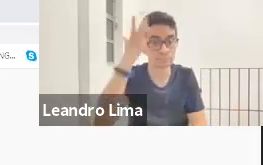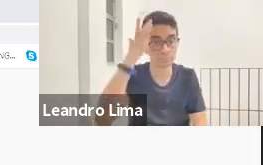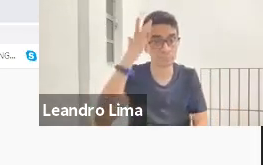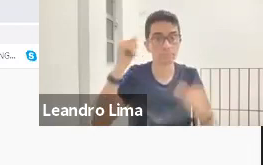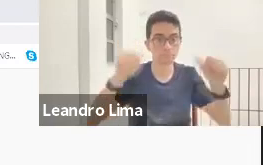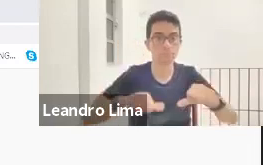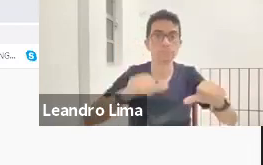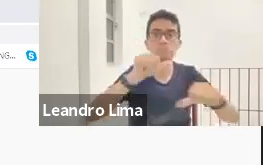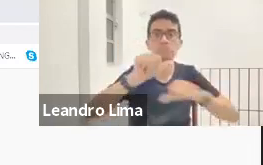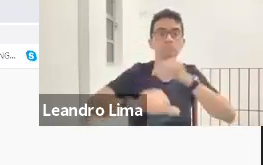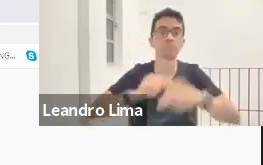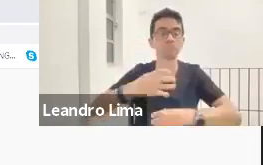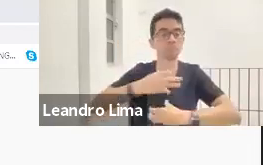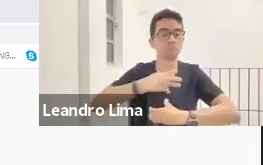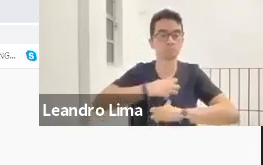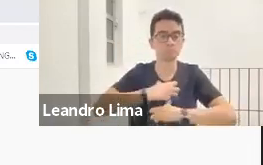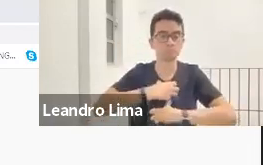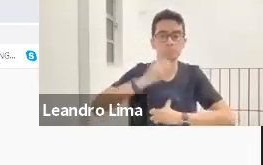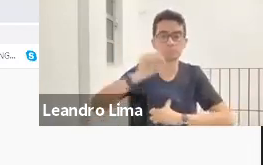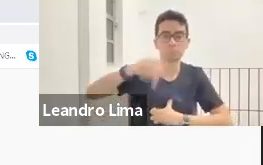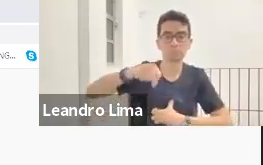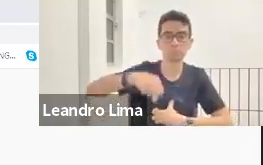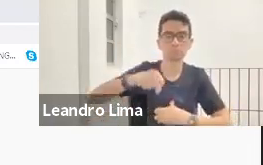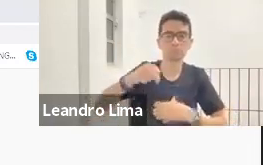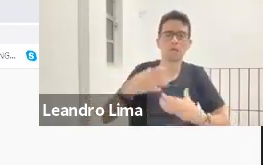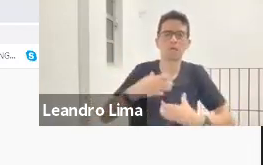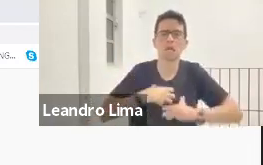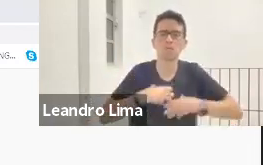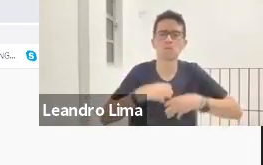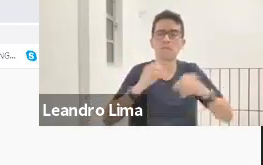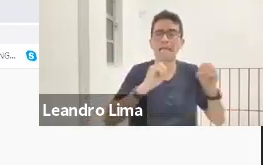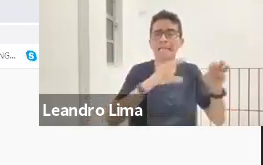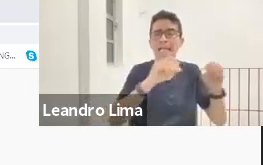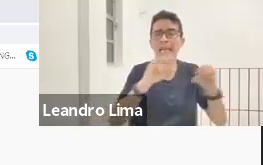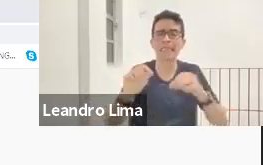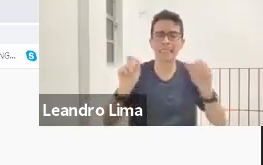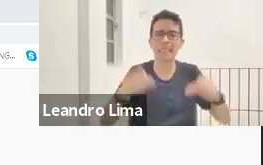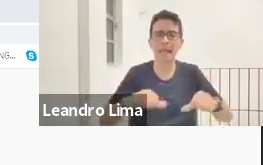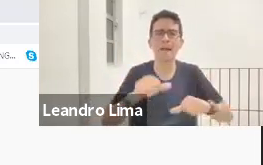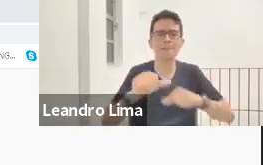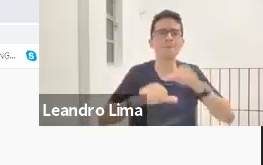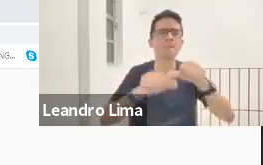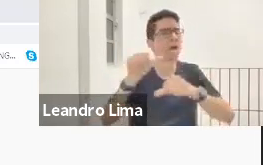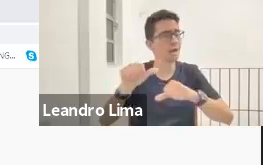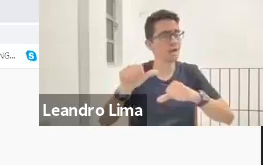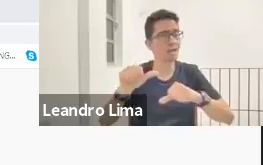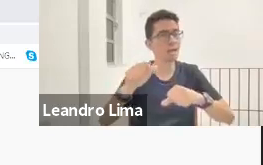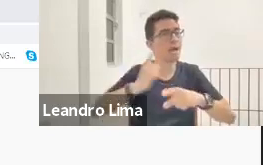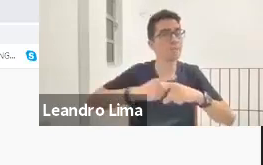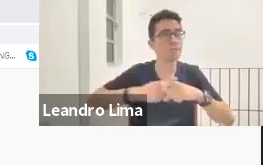but we should have that whole.